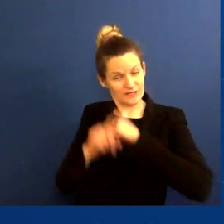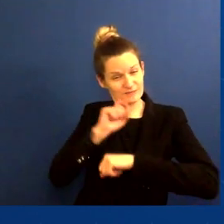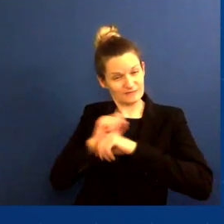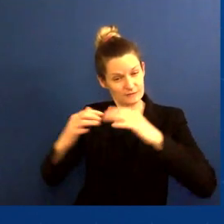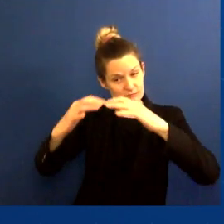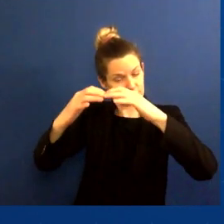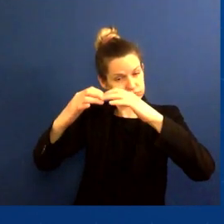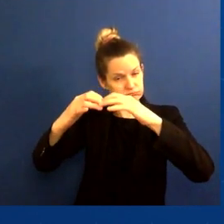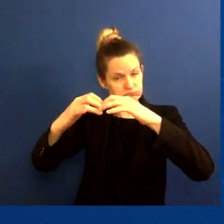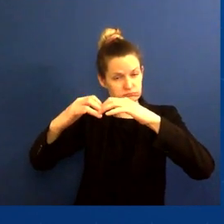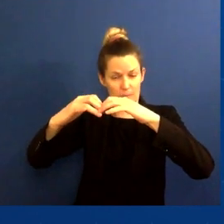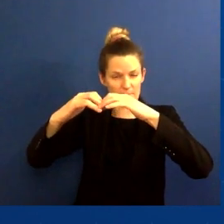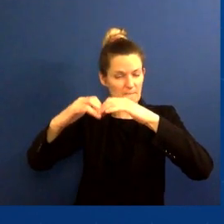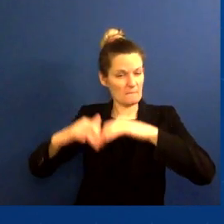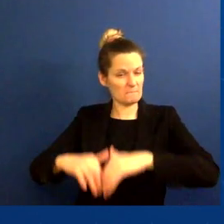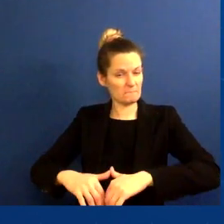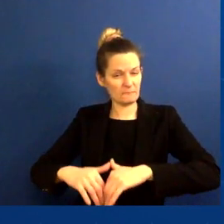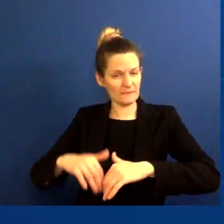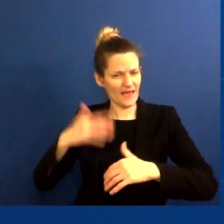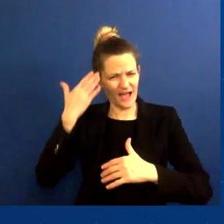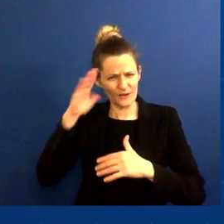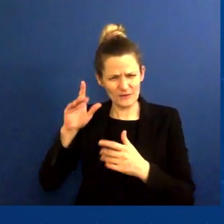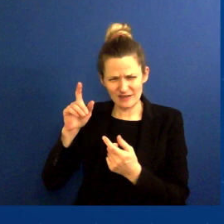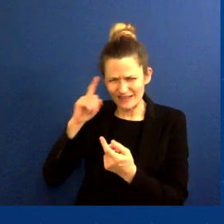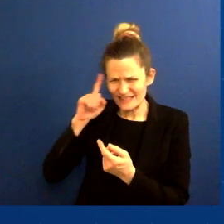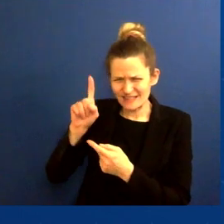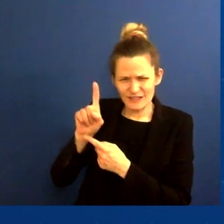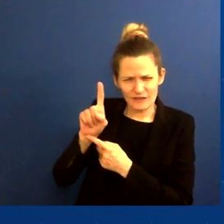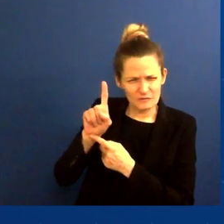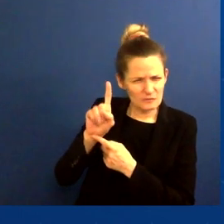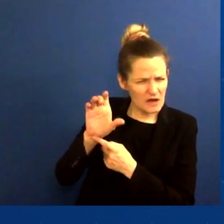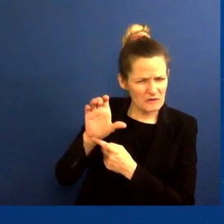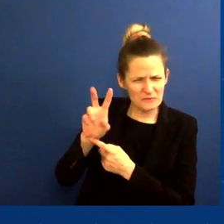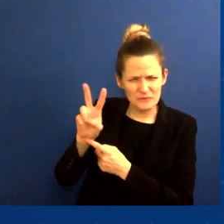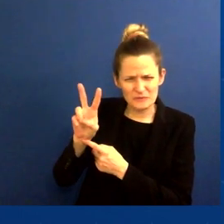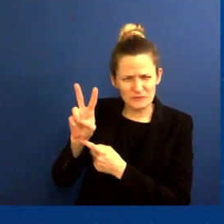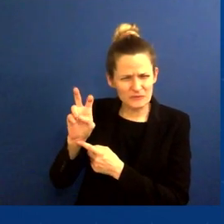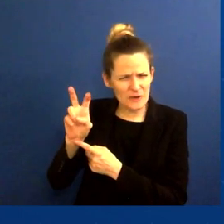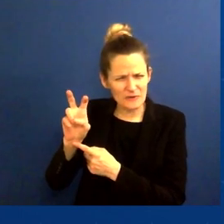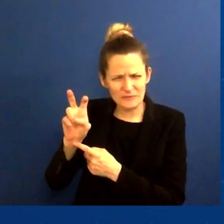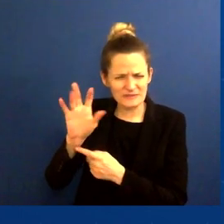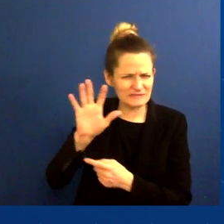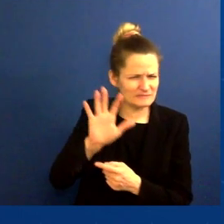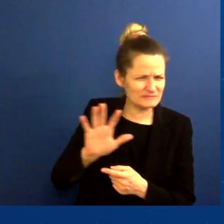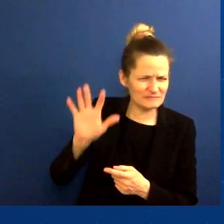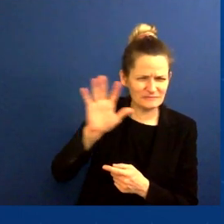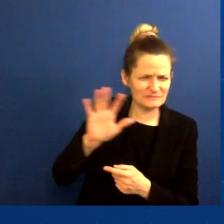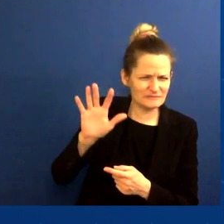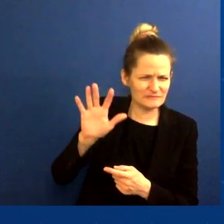but probably from down to the creek that it went over and the ravine, probably a couple hundred feet.